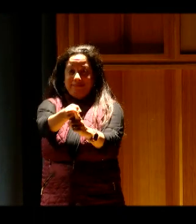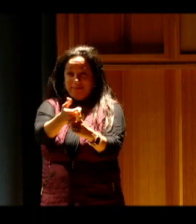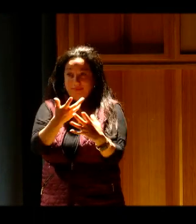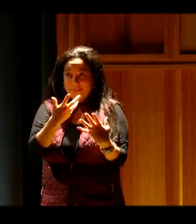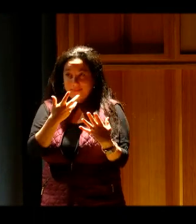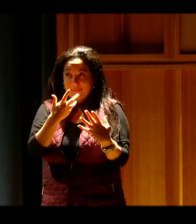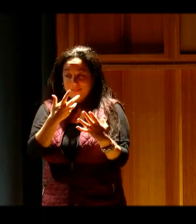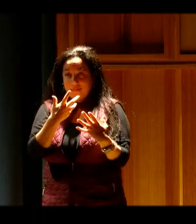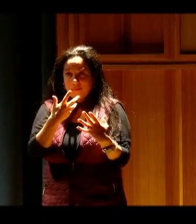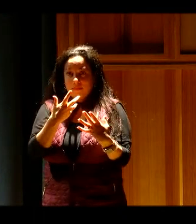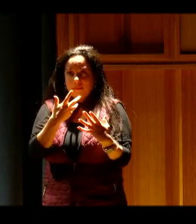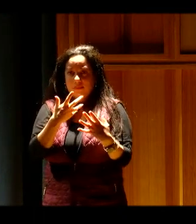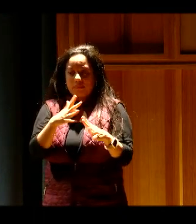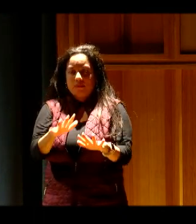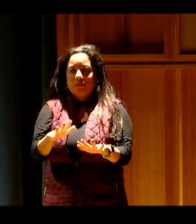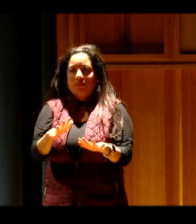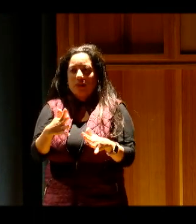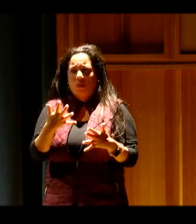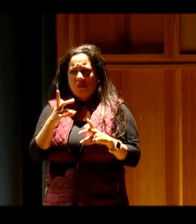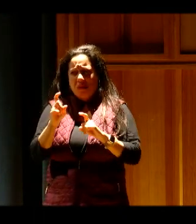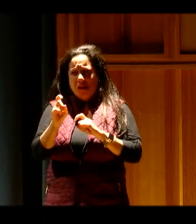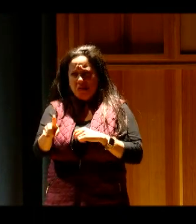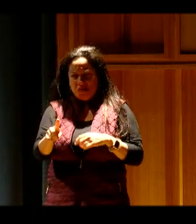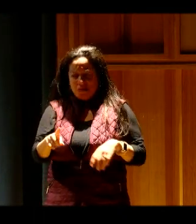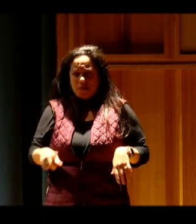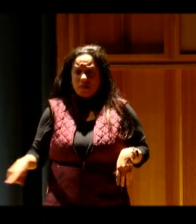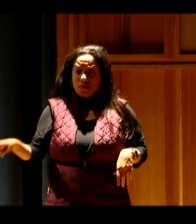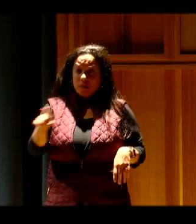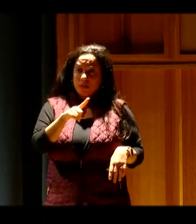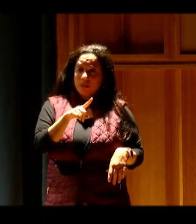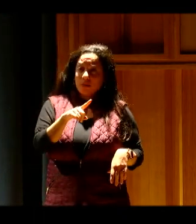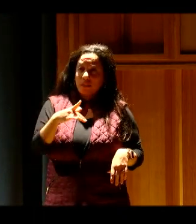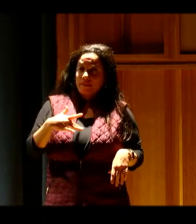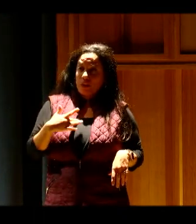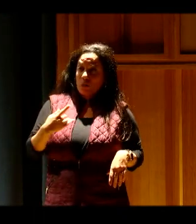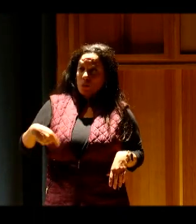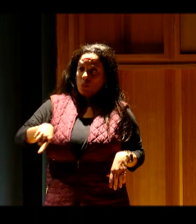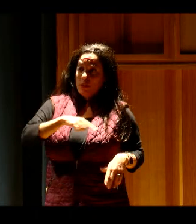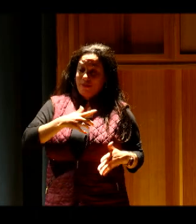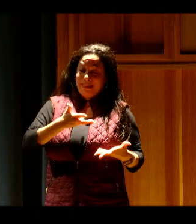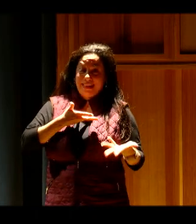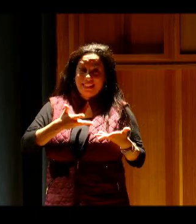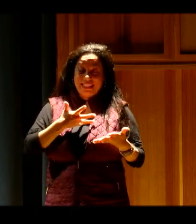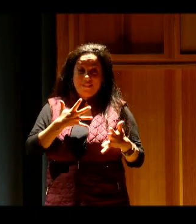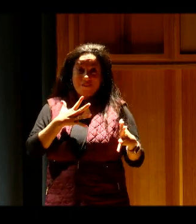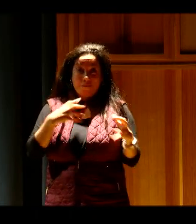And so I want to ask you, do you feel like we're engaged in rapid and far-reaching transition